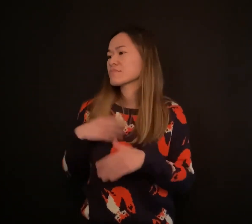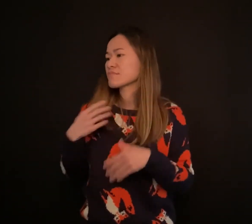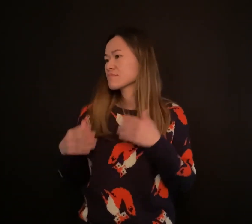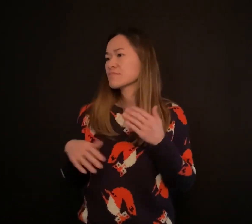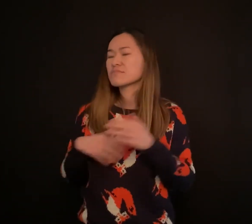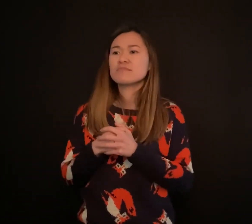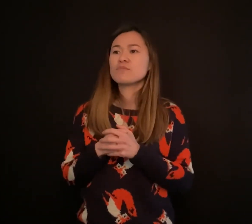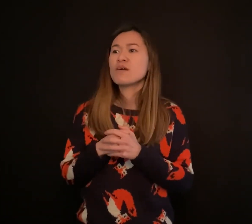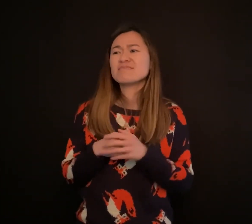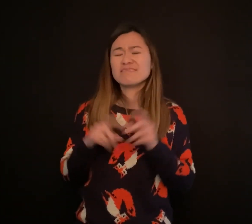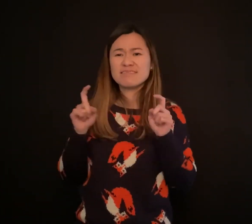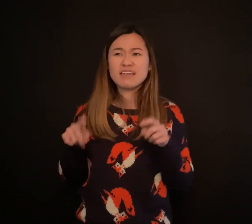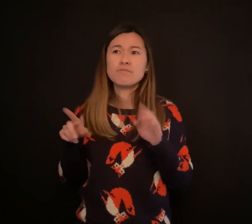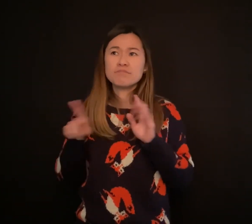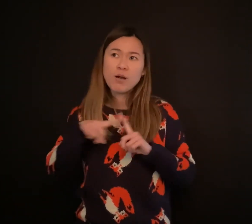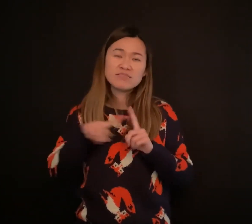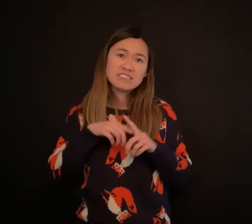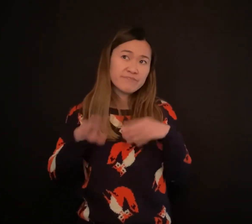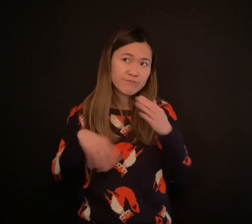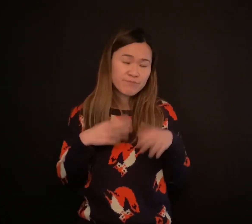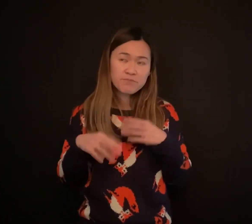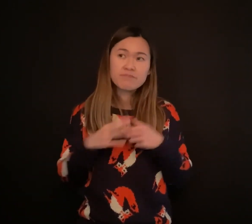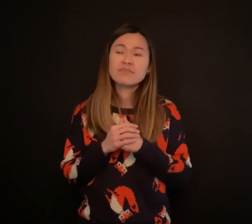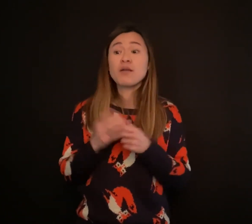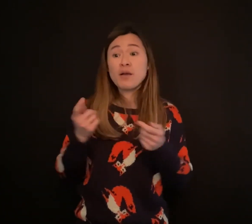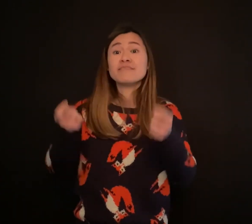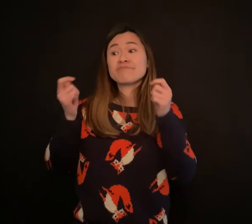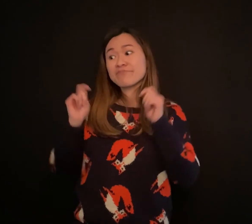creative about it and stay positive.